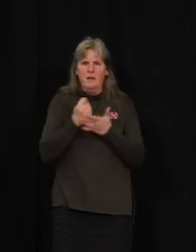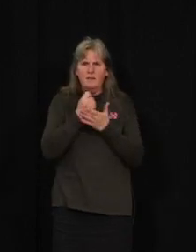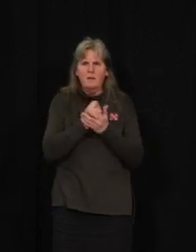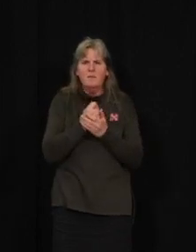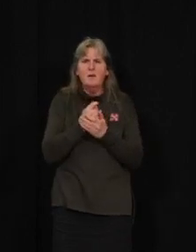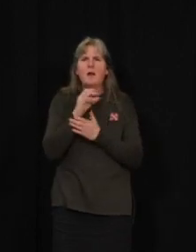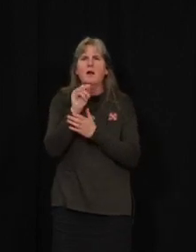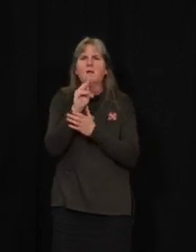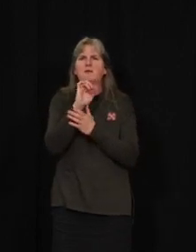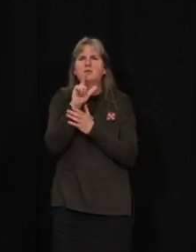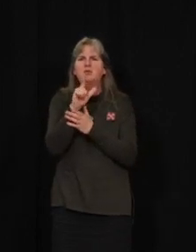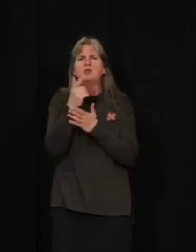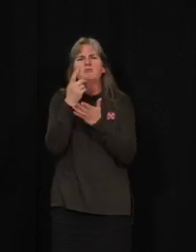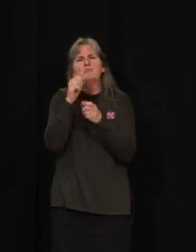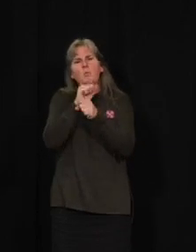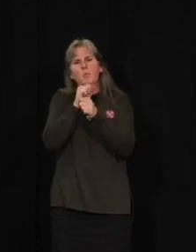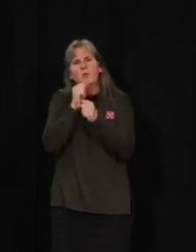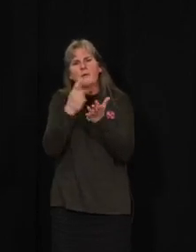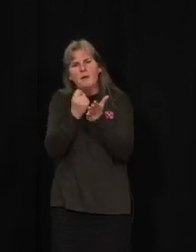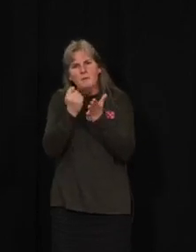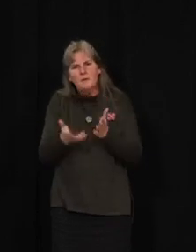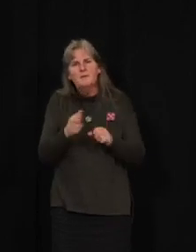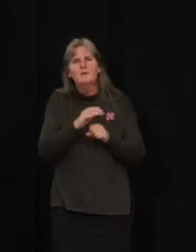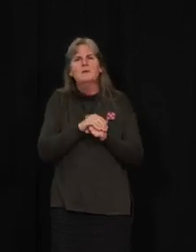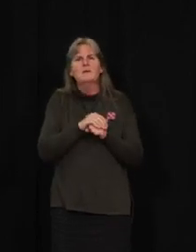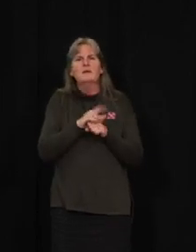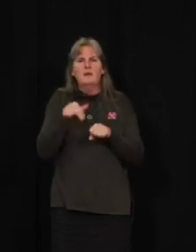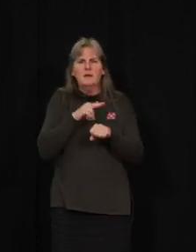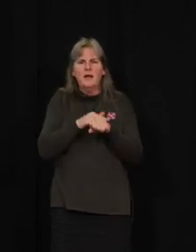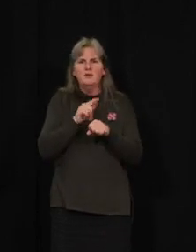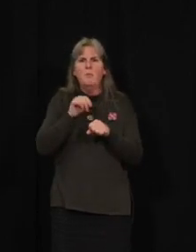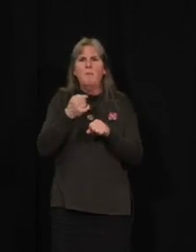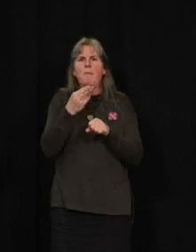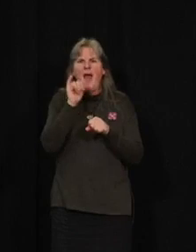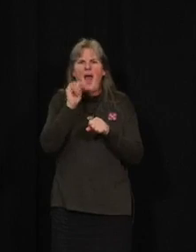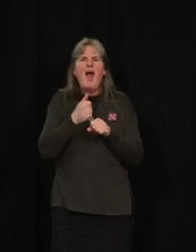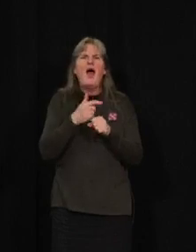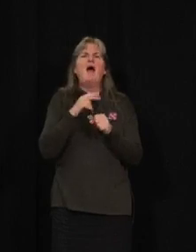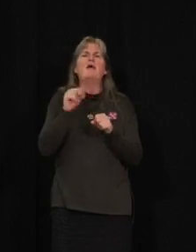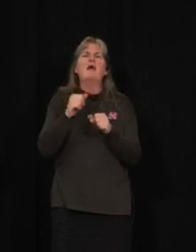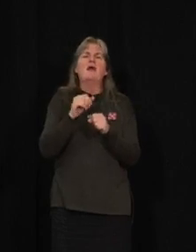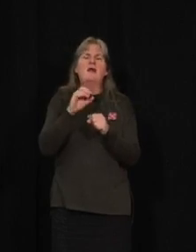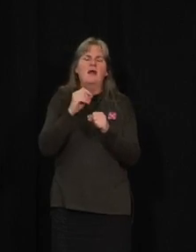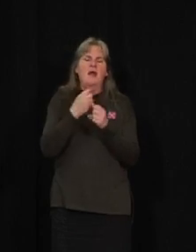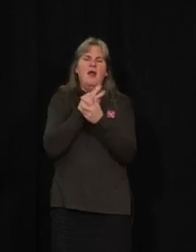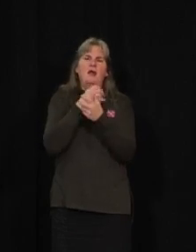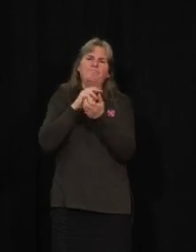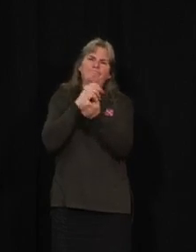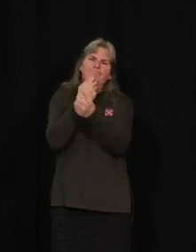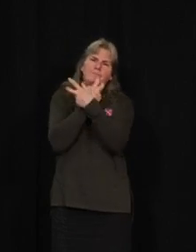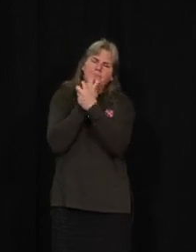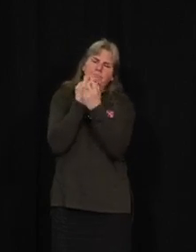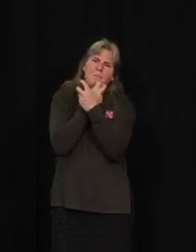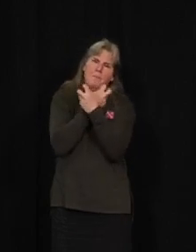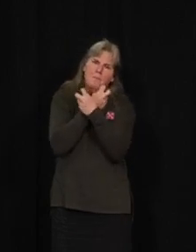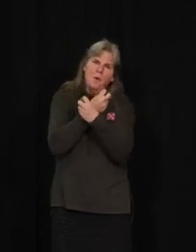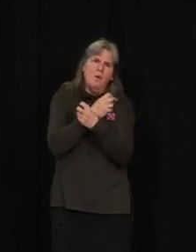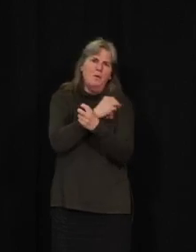natural paths, osteopaths, and acupuncturists. Also, today we are sending